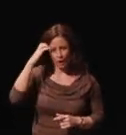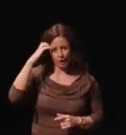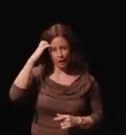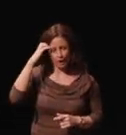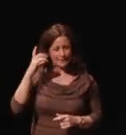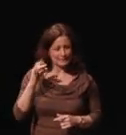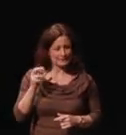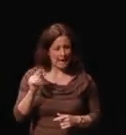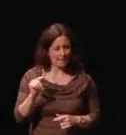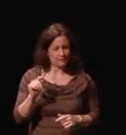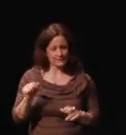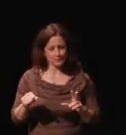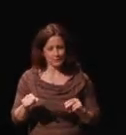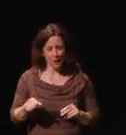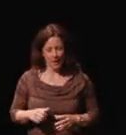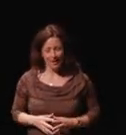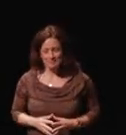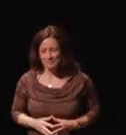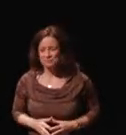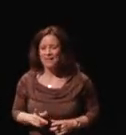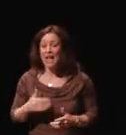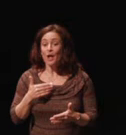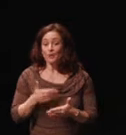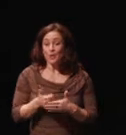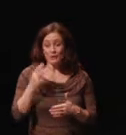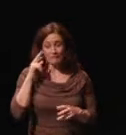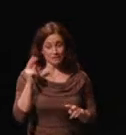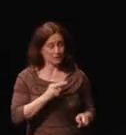Yeah, that's a closer vision of it, and if you're lucky,